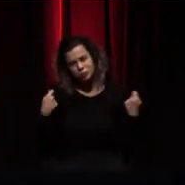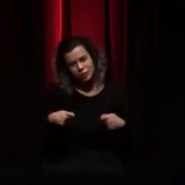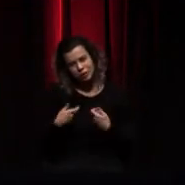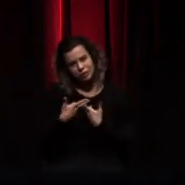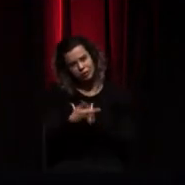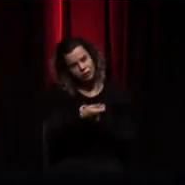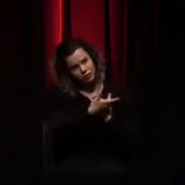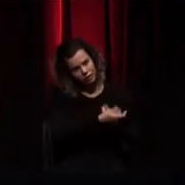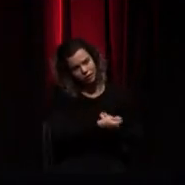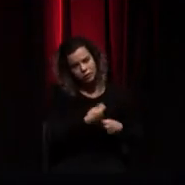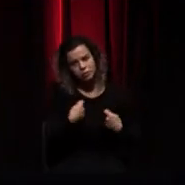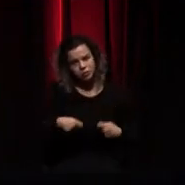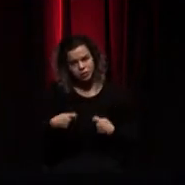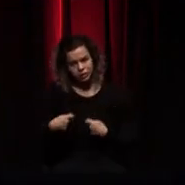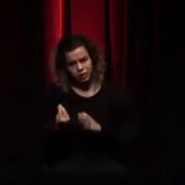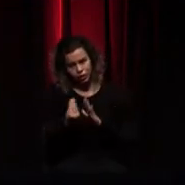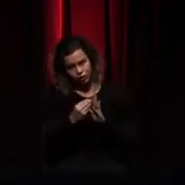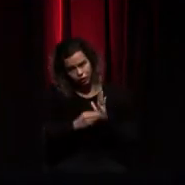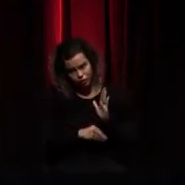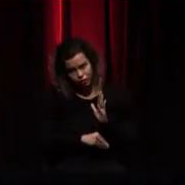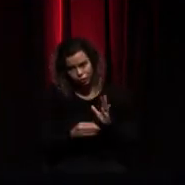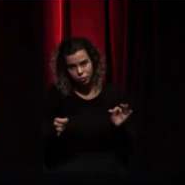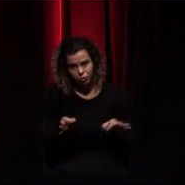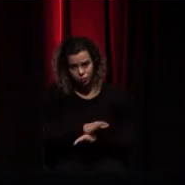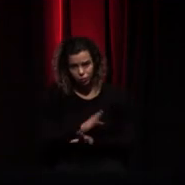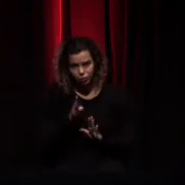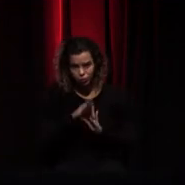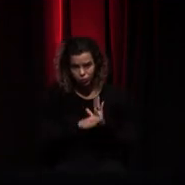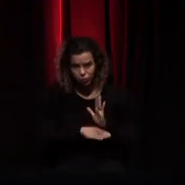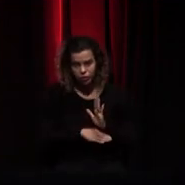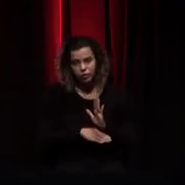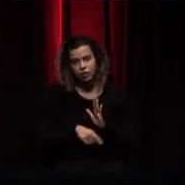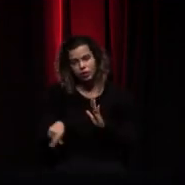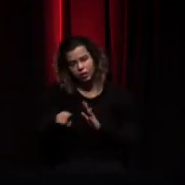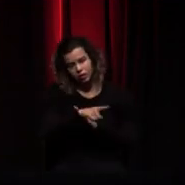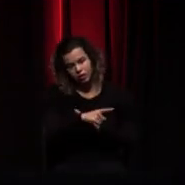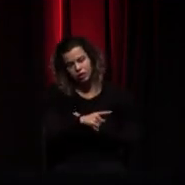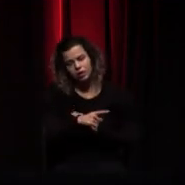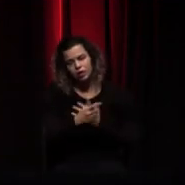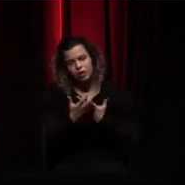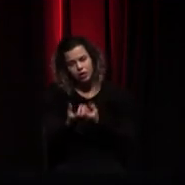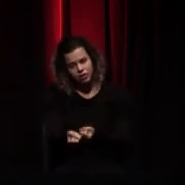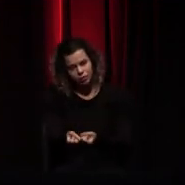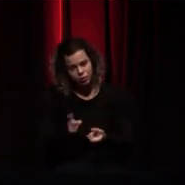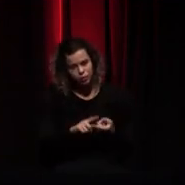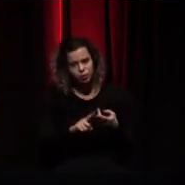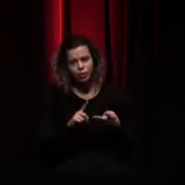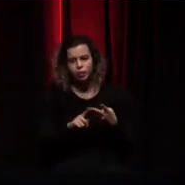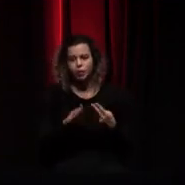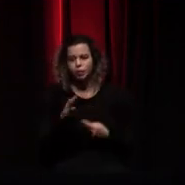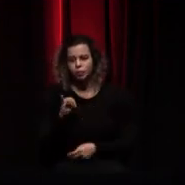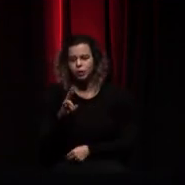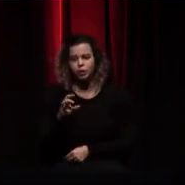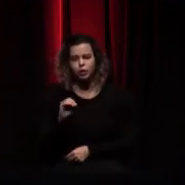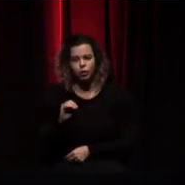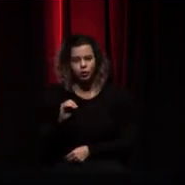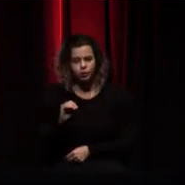and agendas planned by local people.